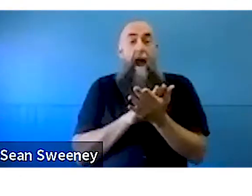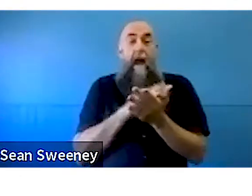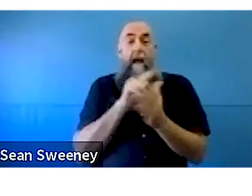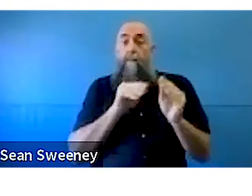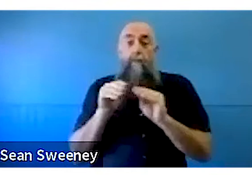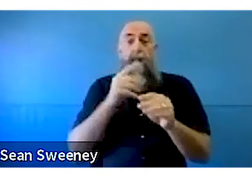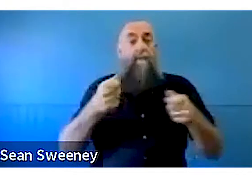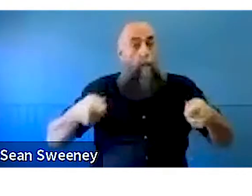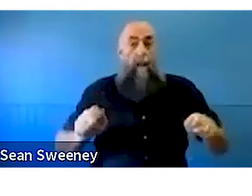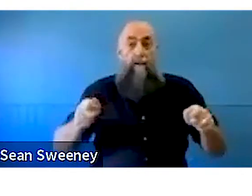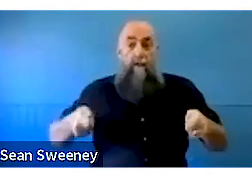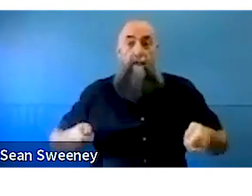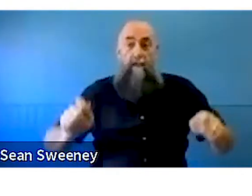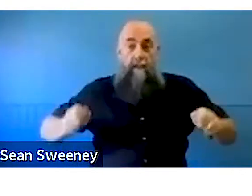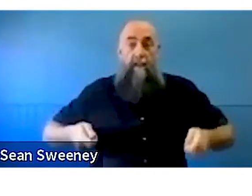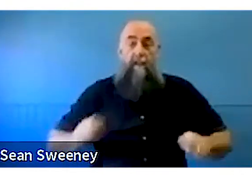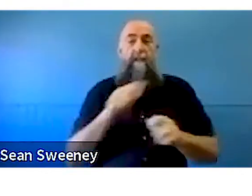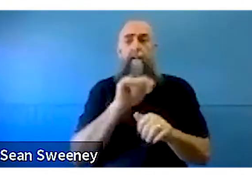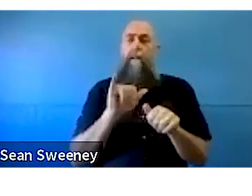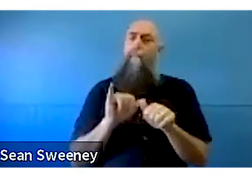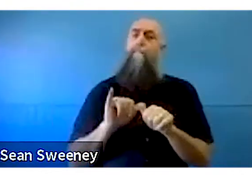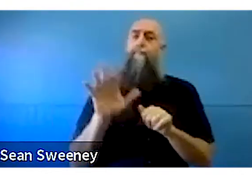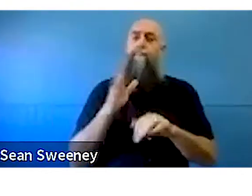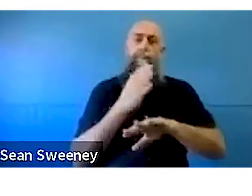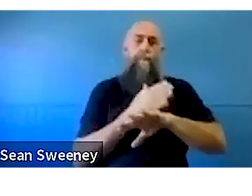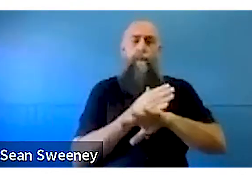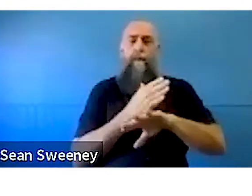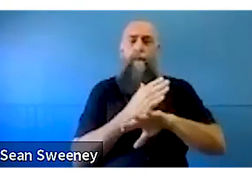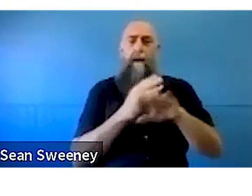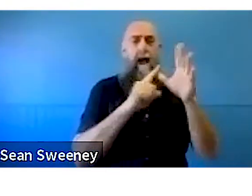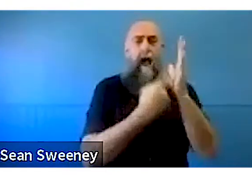He does fantastic fibre art and painting.